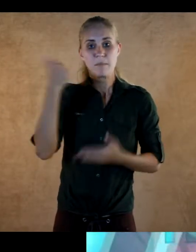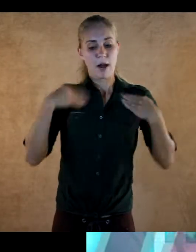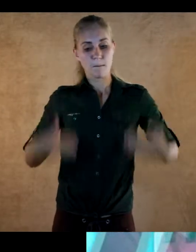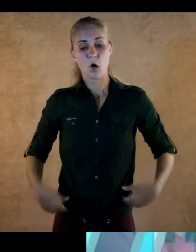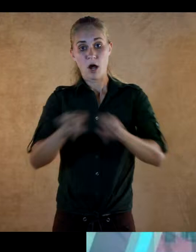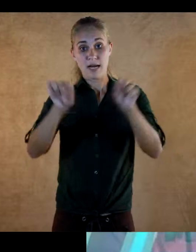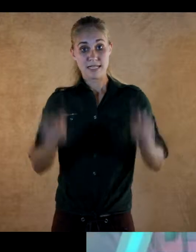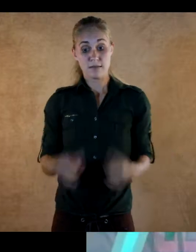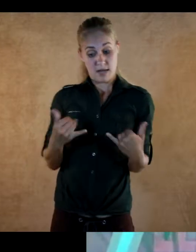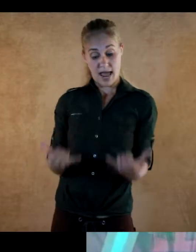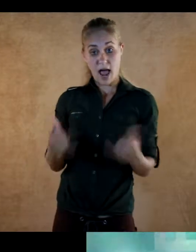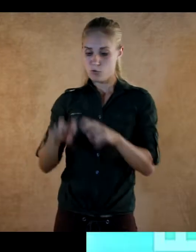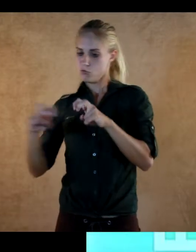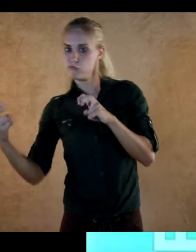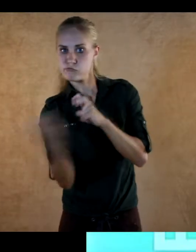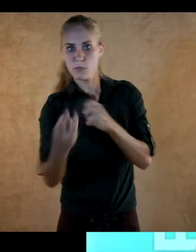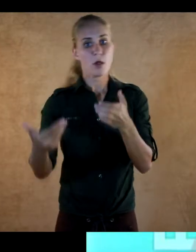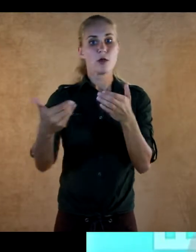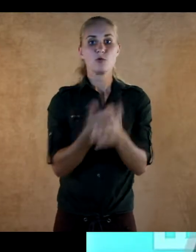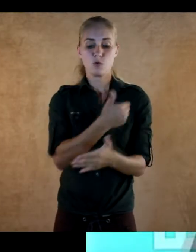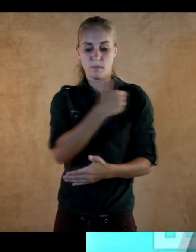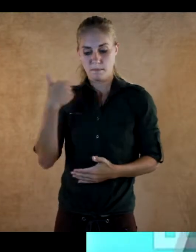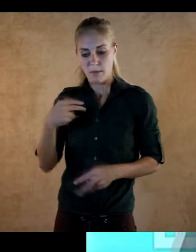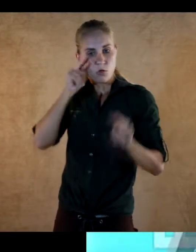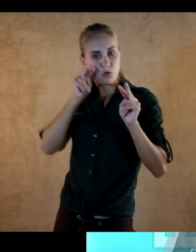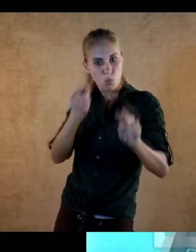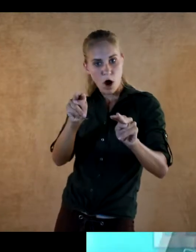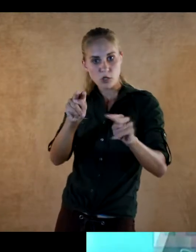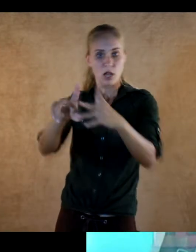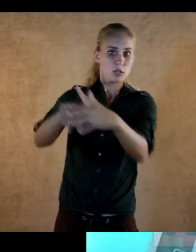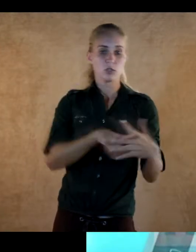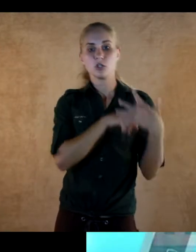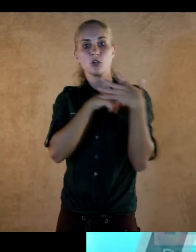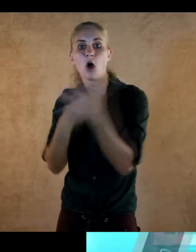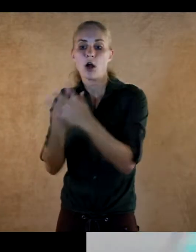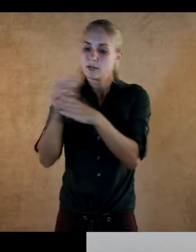At this point, be sure to sit down with your new members and watch the Yoli Getting Started Training Video.